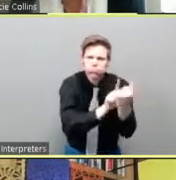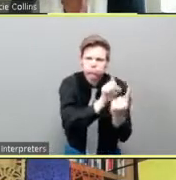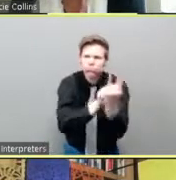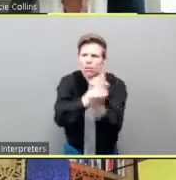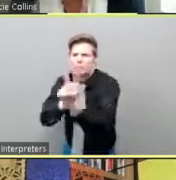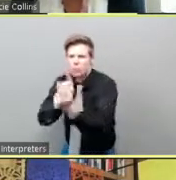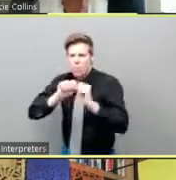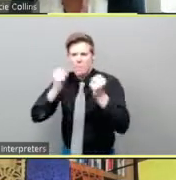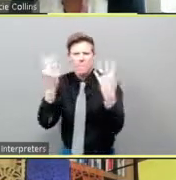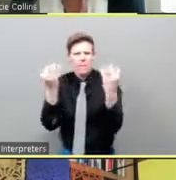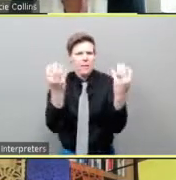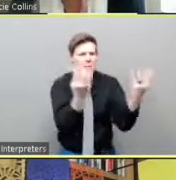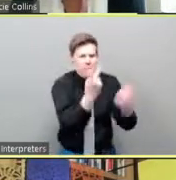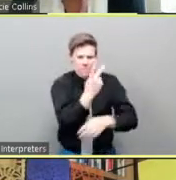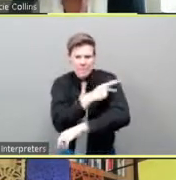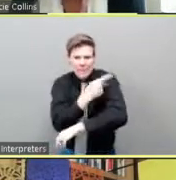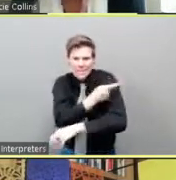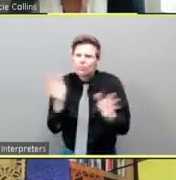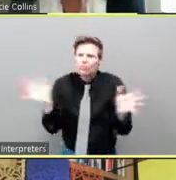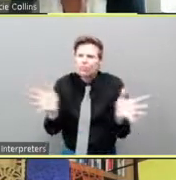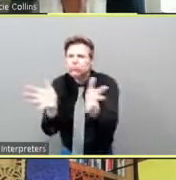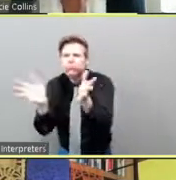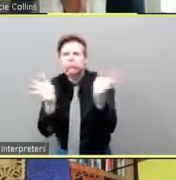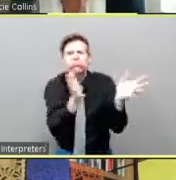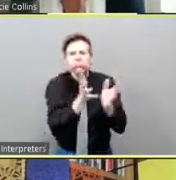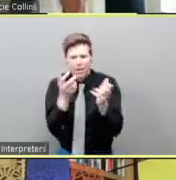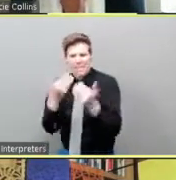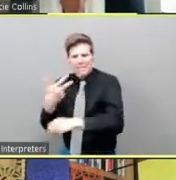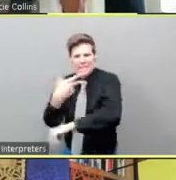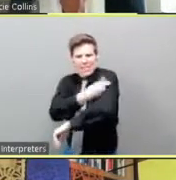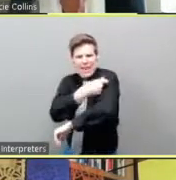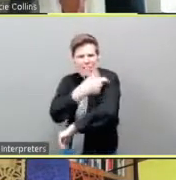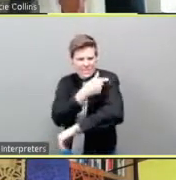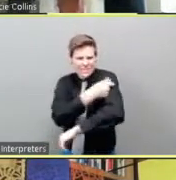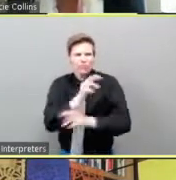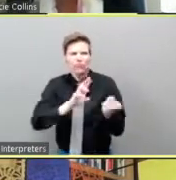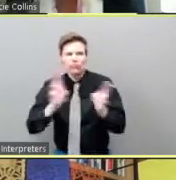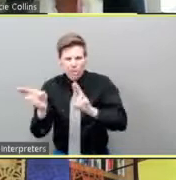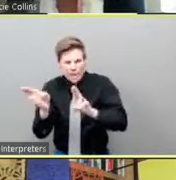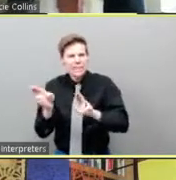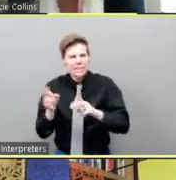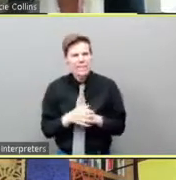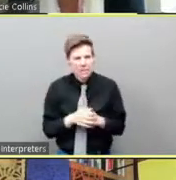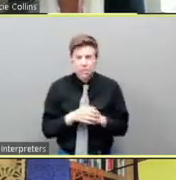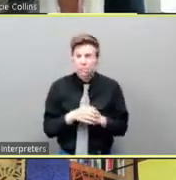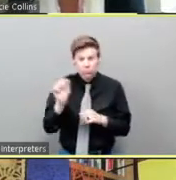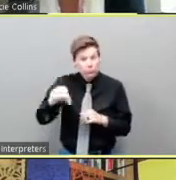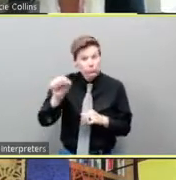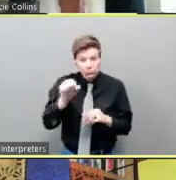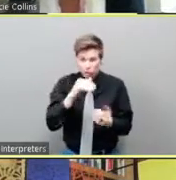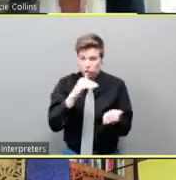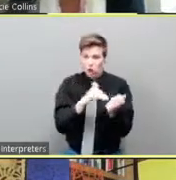to patients who are visiting you for other reasons. And I'm gonna thank you in advance next slide.